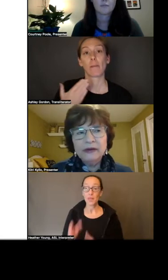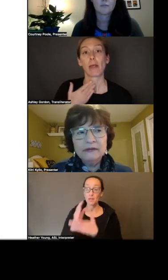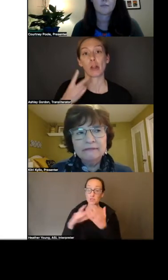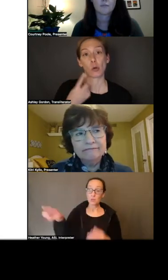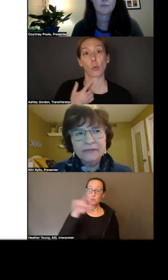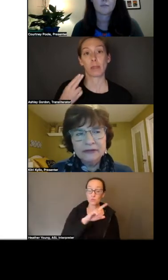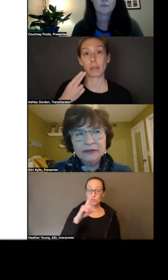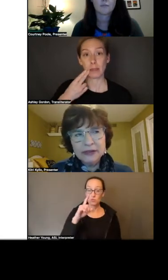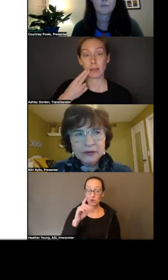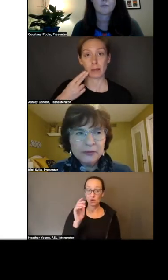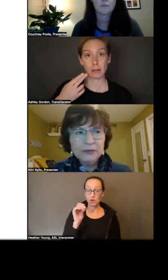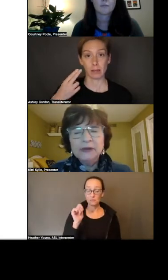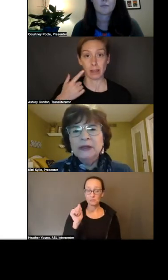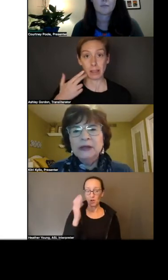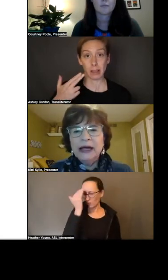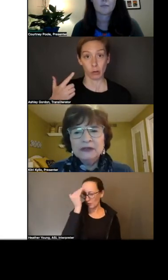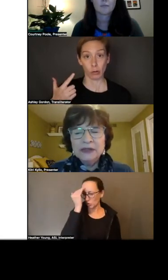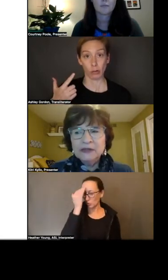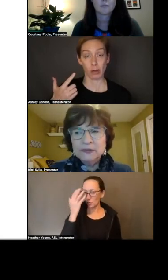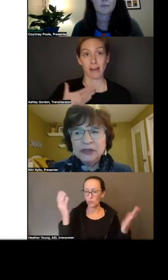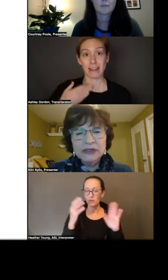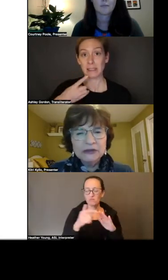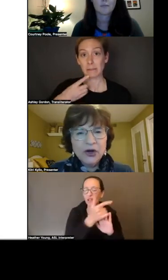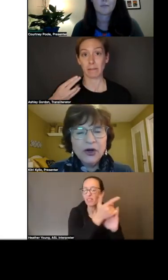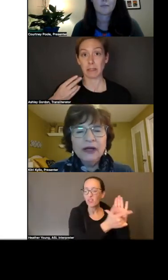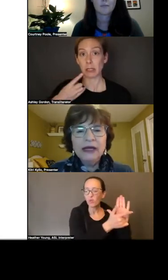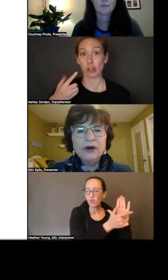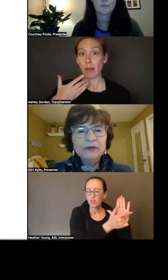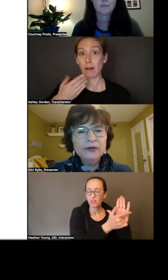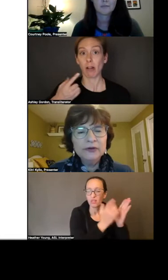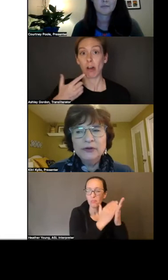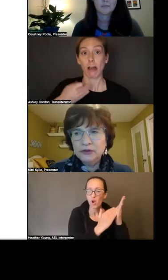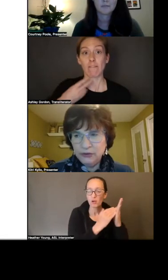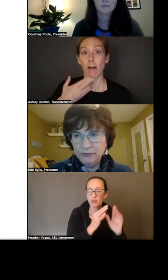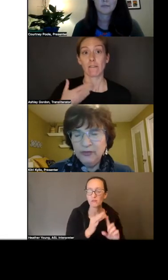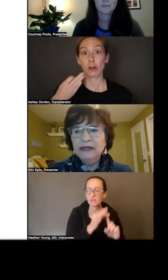the legal aspect of special ed law have often heard the term